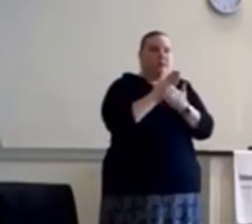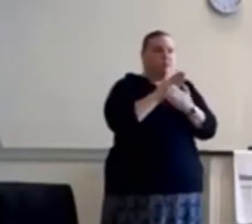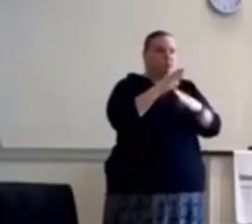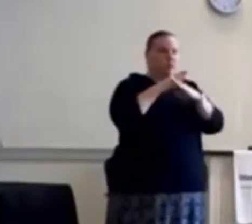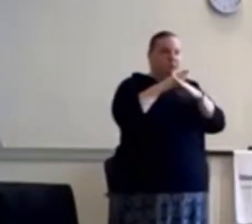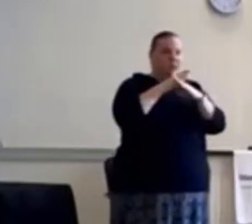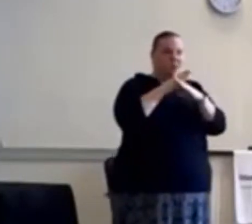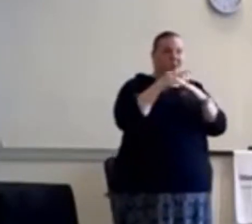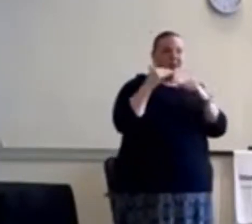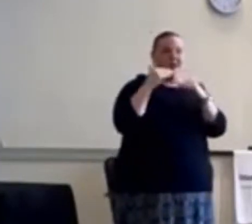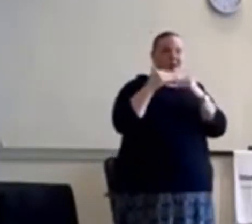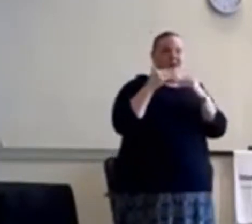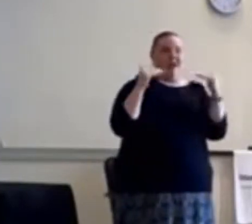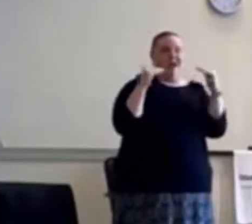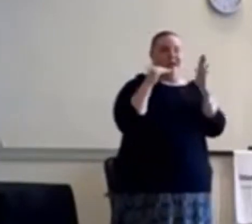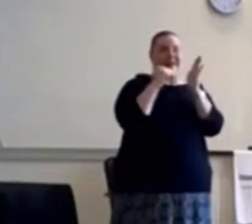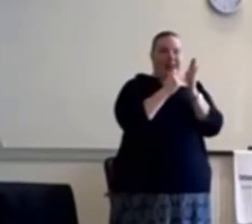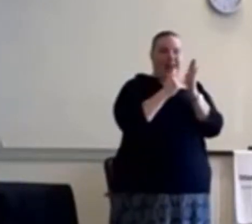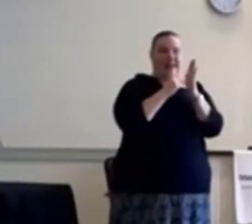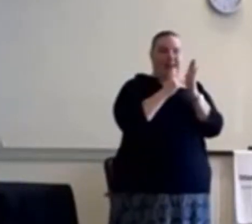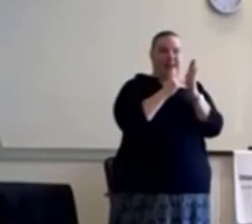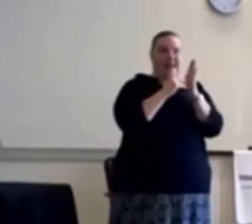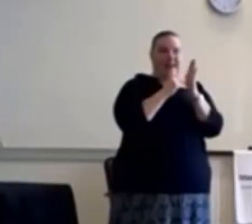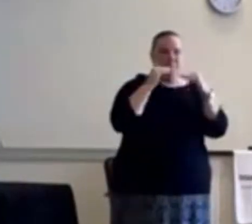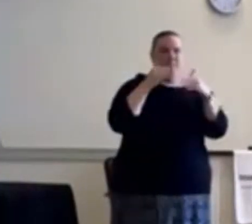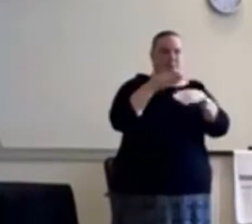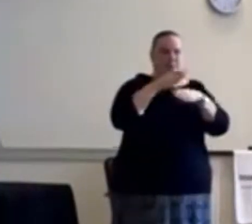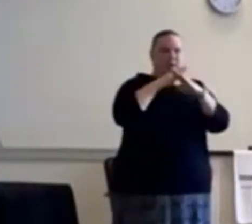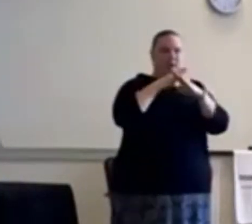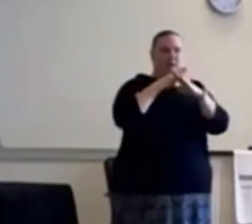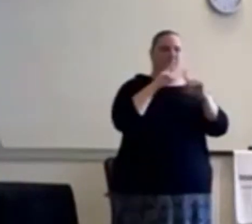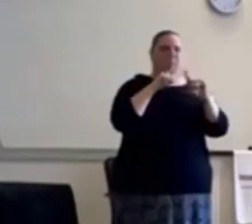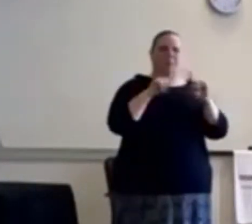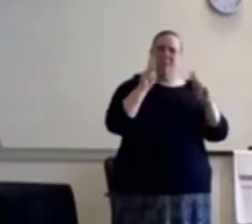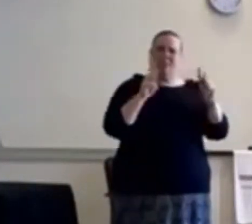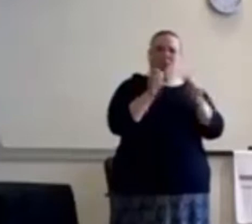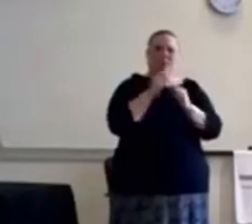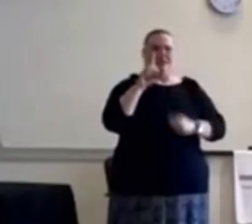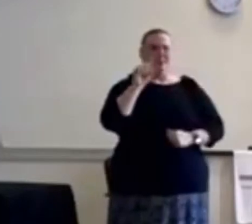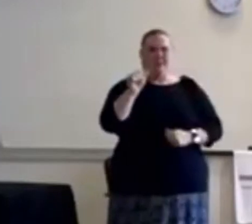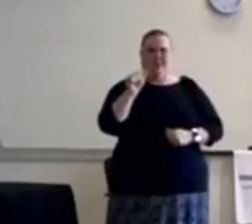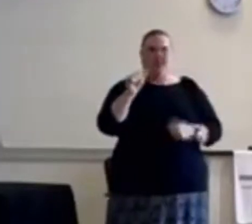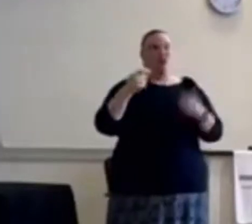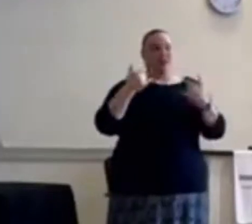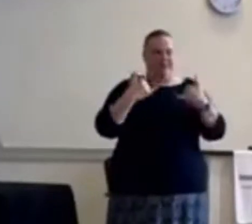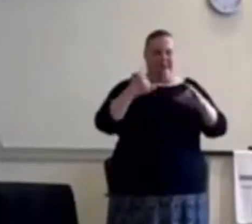people with disabilities remain very much in harm's way before during and